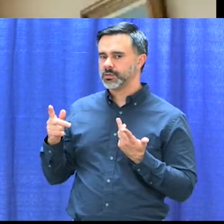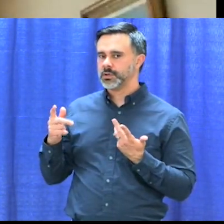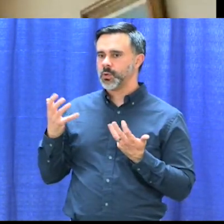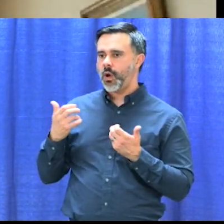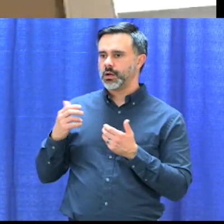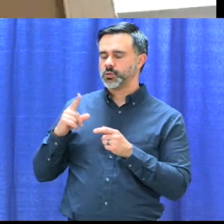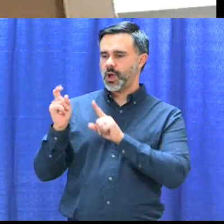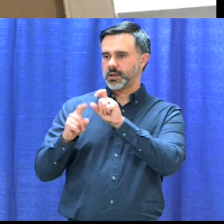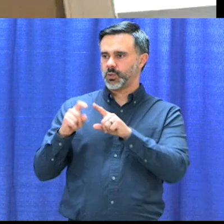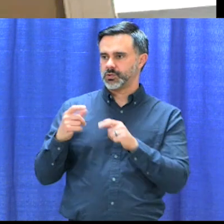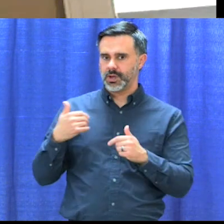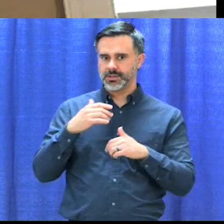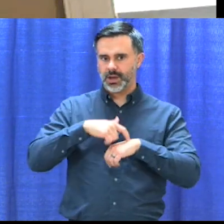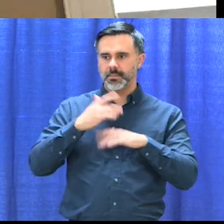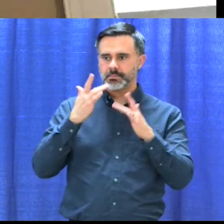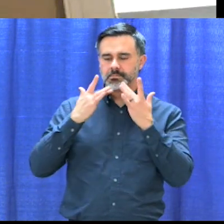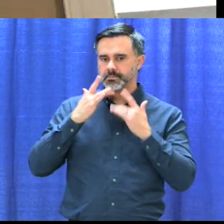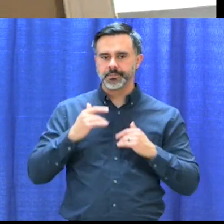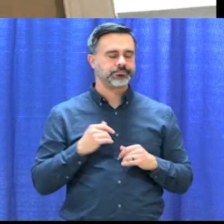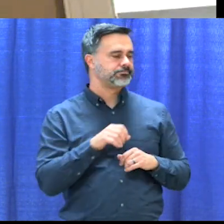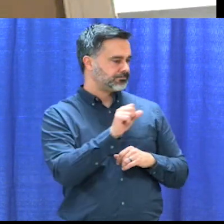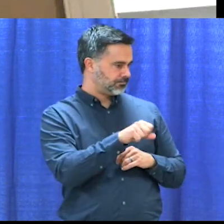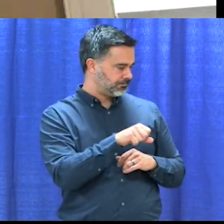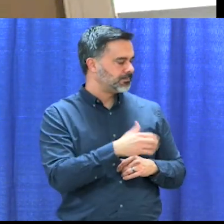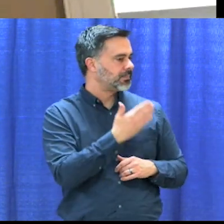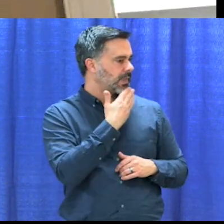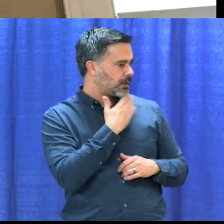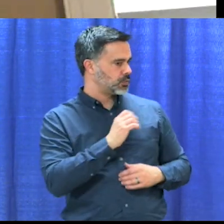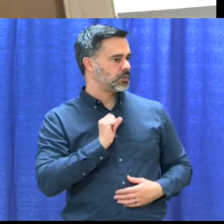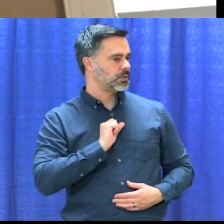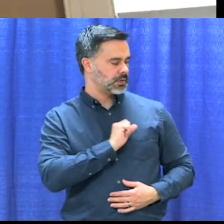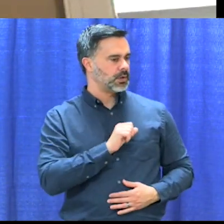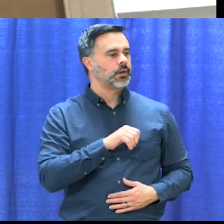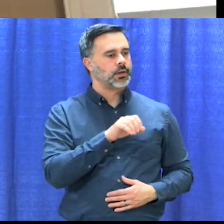[Leyva speaking] Thank You Assemblymember Aguiar Curry. So that is the last of our questions.